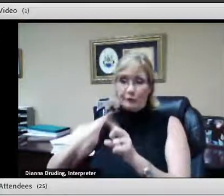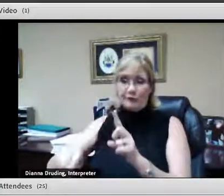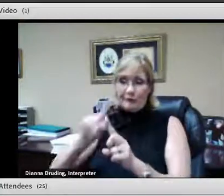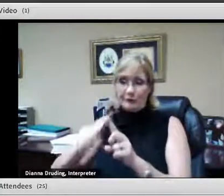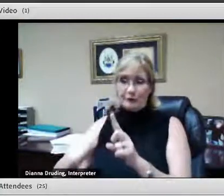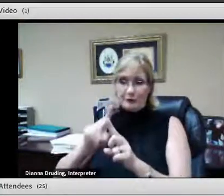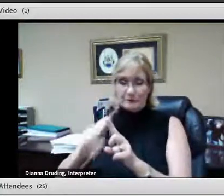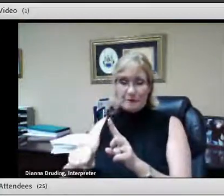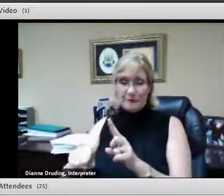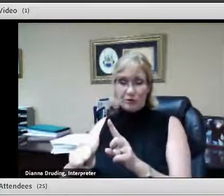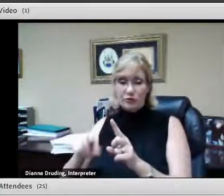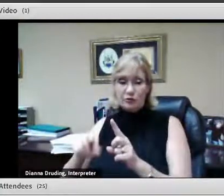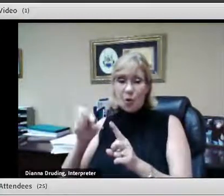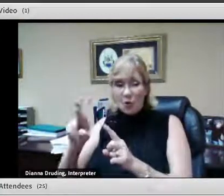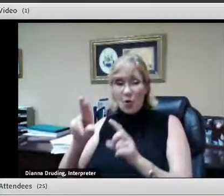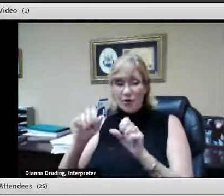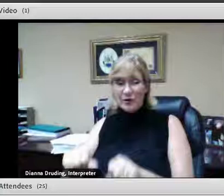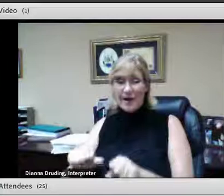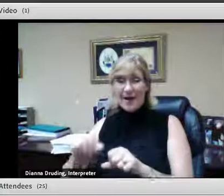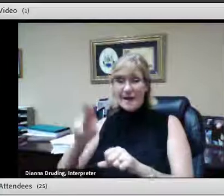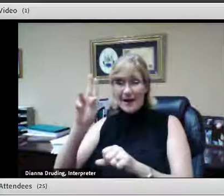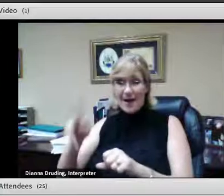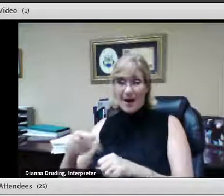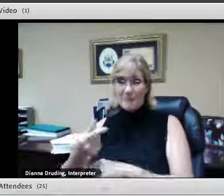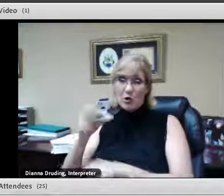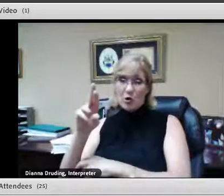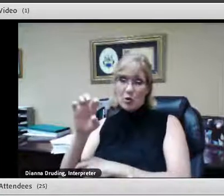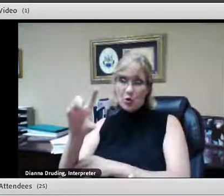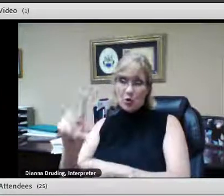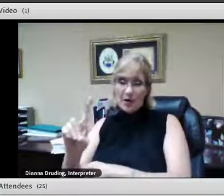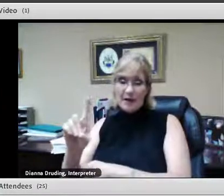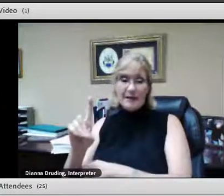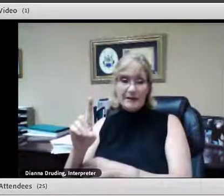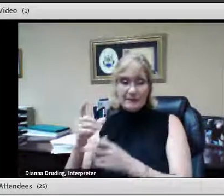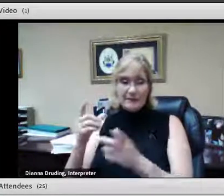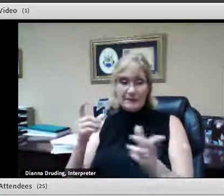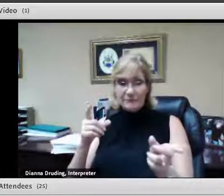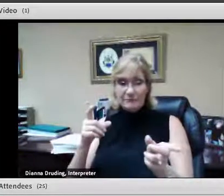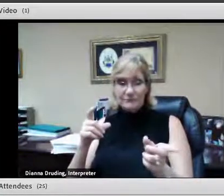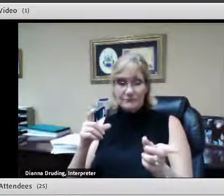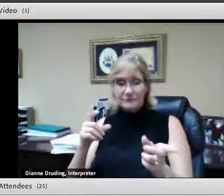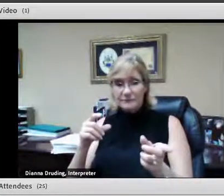She also set it up so you could upgrade your bearings here. So, ABEC is the acronym. I forget what it stands for,